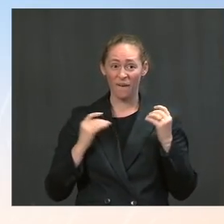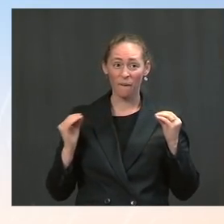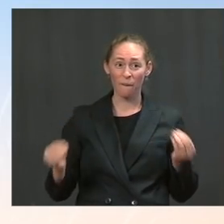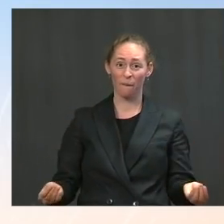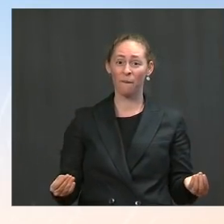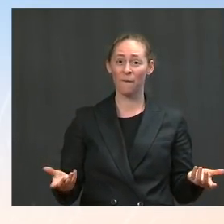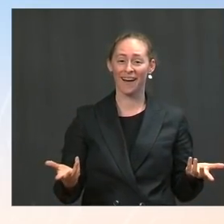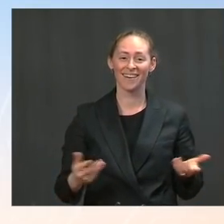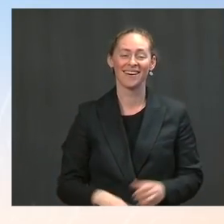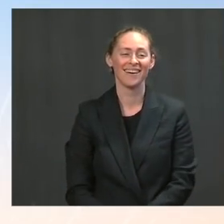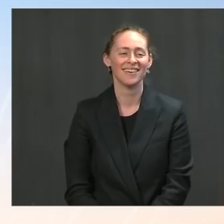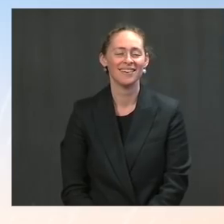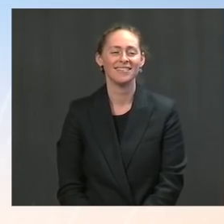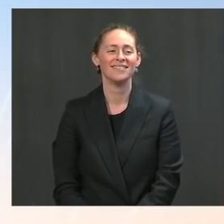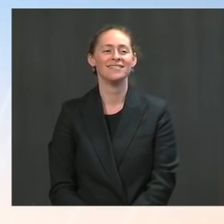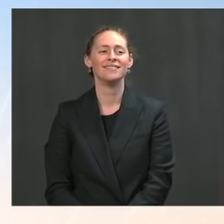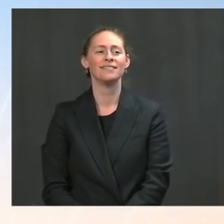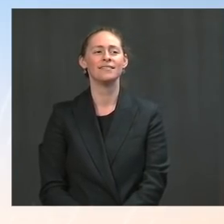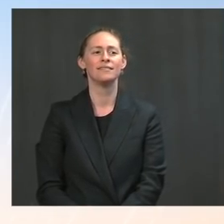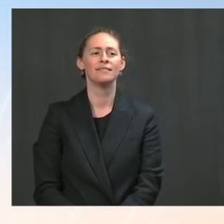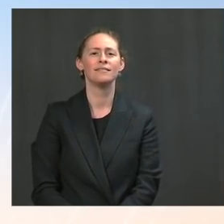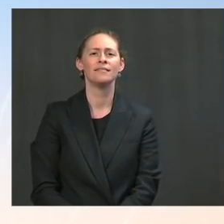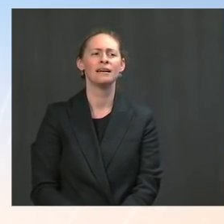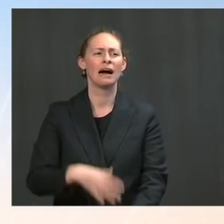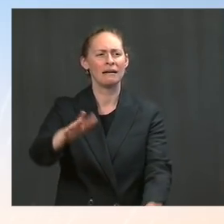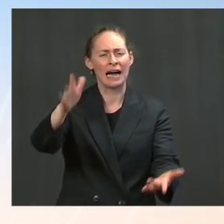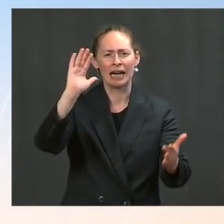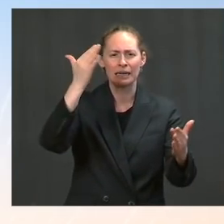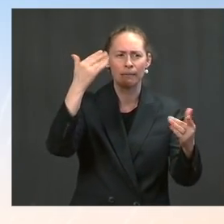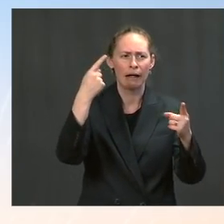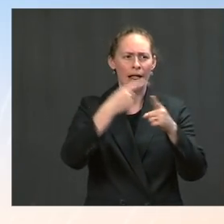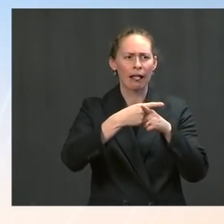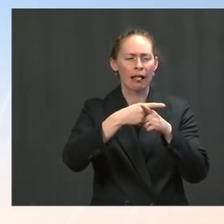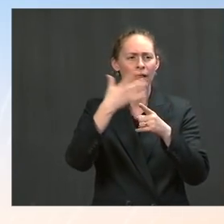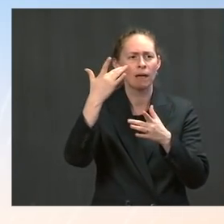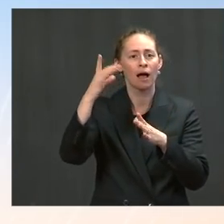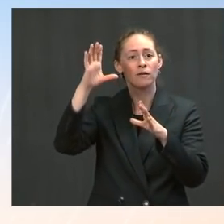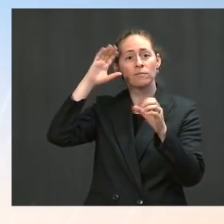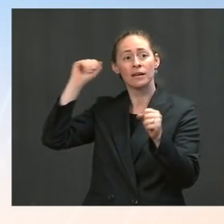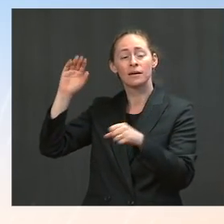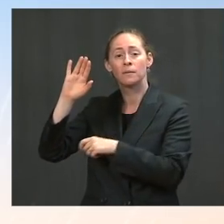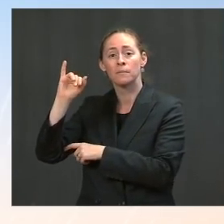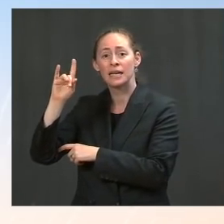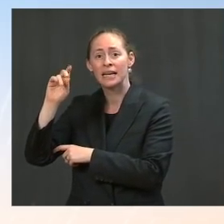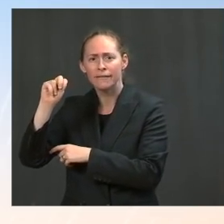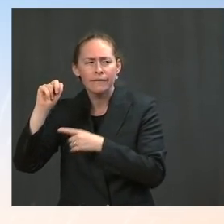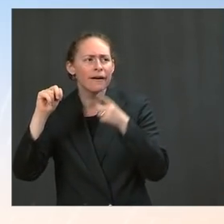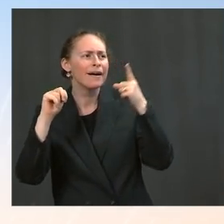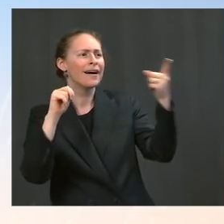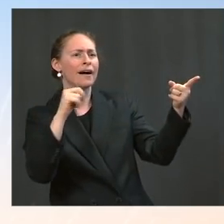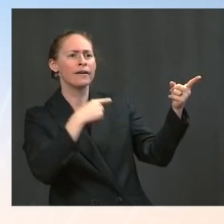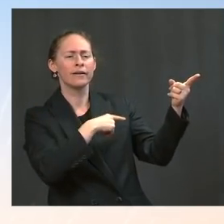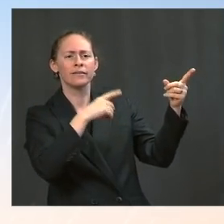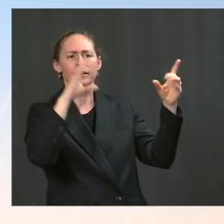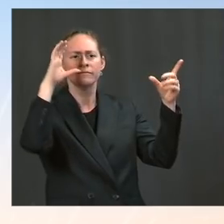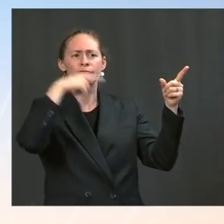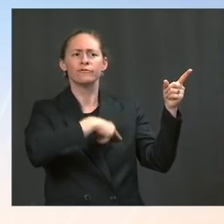And so there seems to be a convergence between President Biden, President Xi, and also President Putin in terms of making and sharing and distributing vaccines.